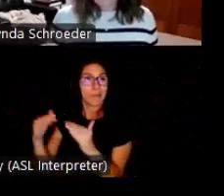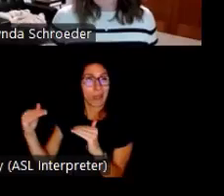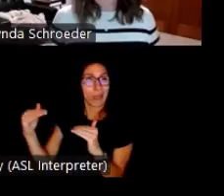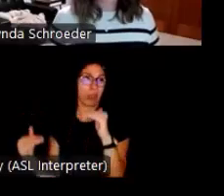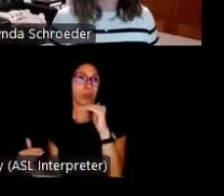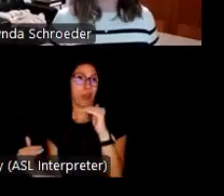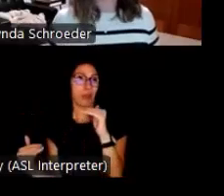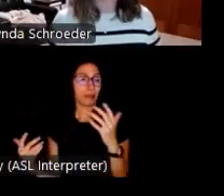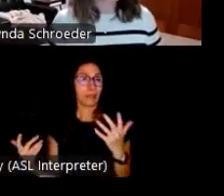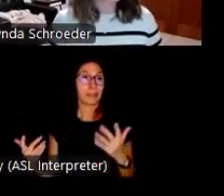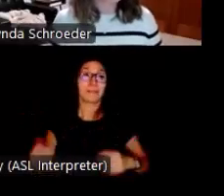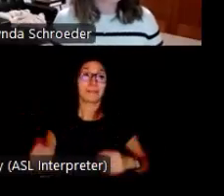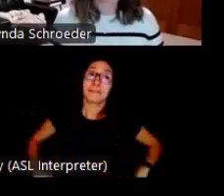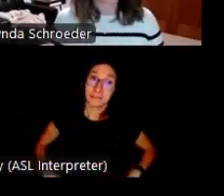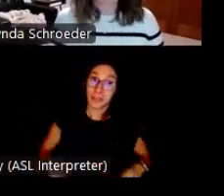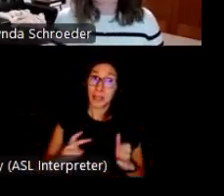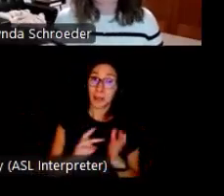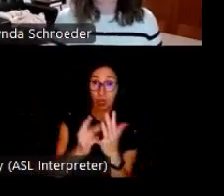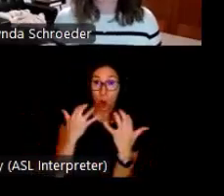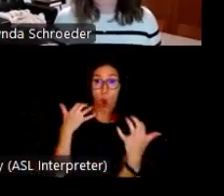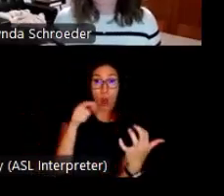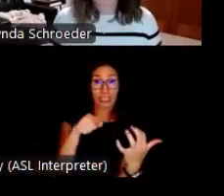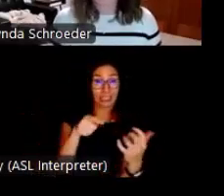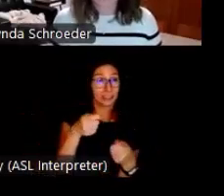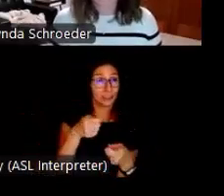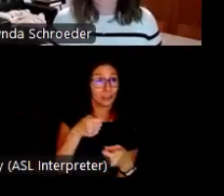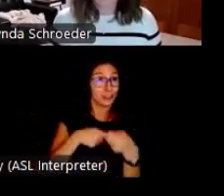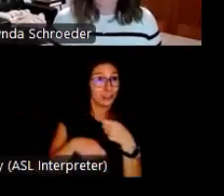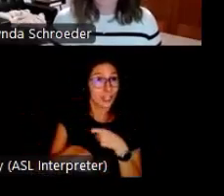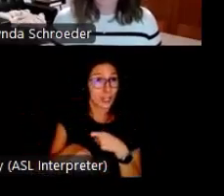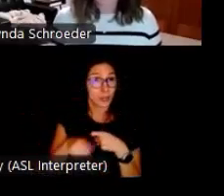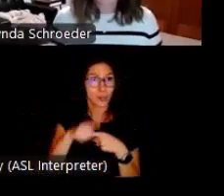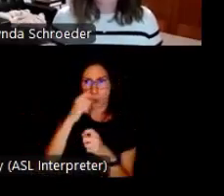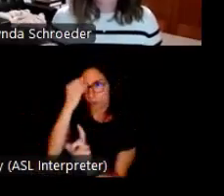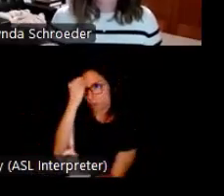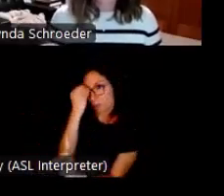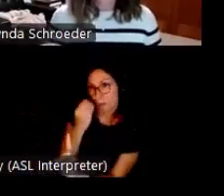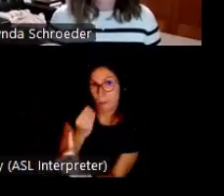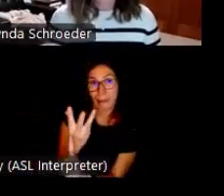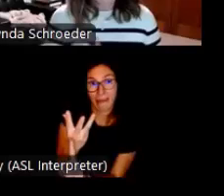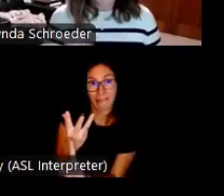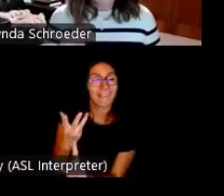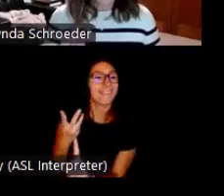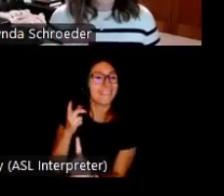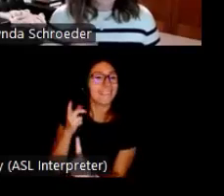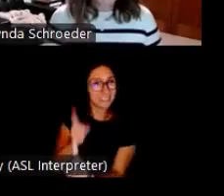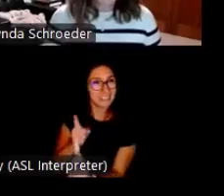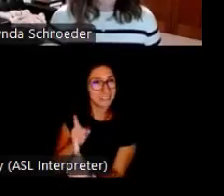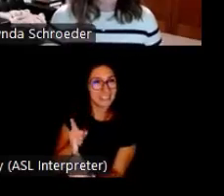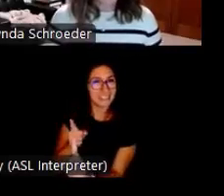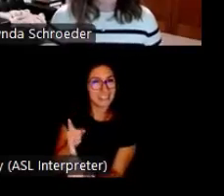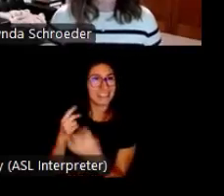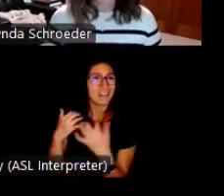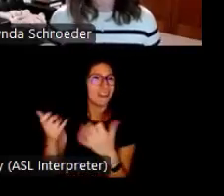We had a different group of individuals that we wanted to share this with. And one of the things we knew is we wanted